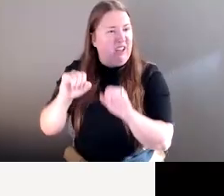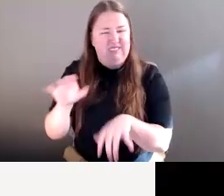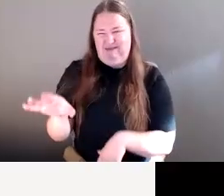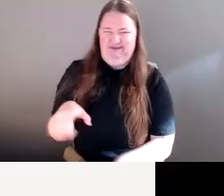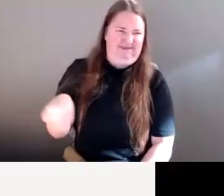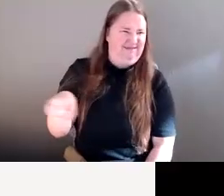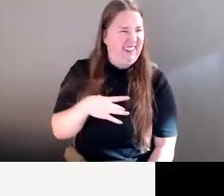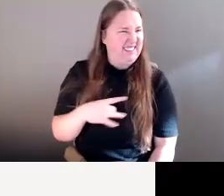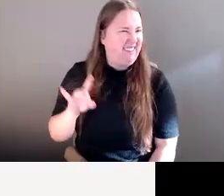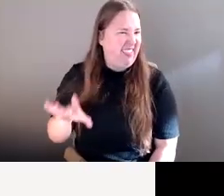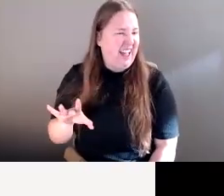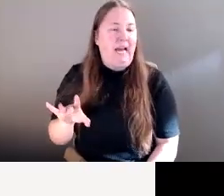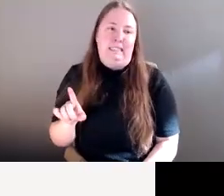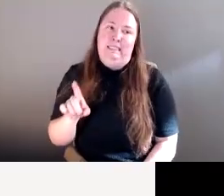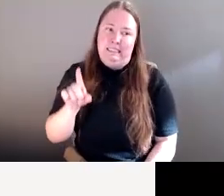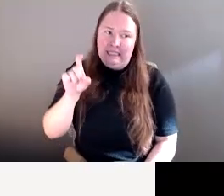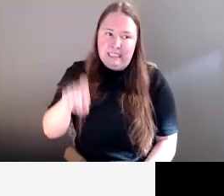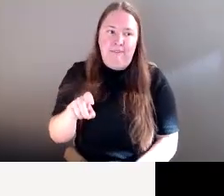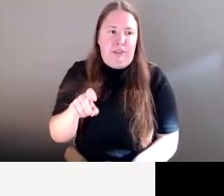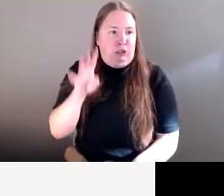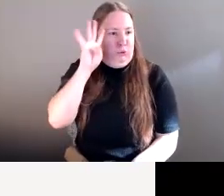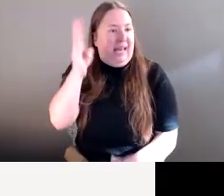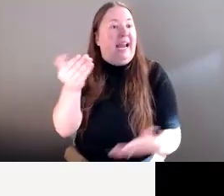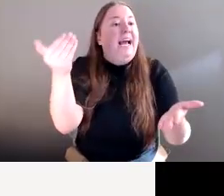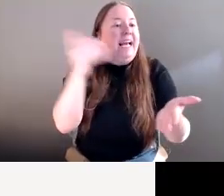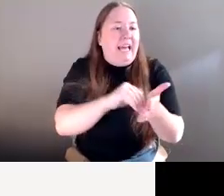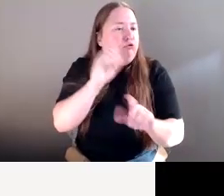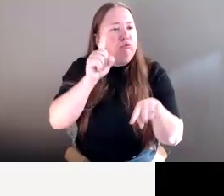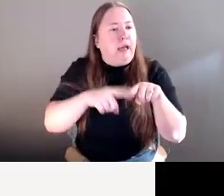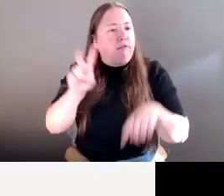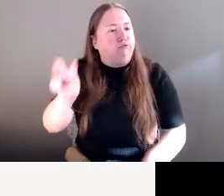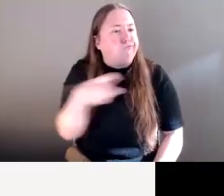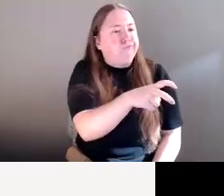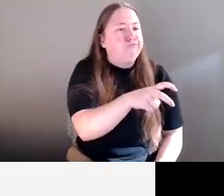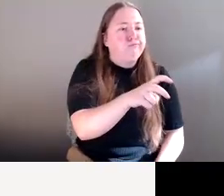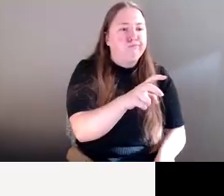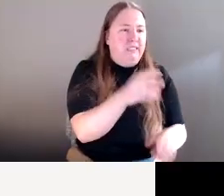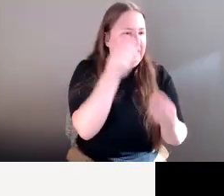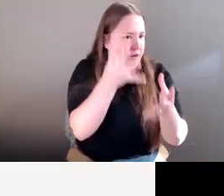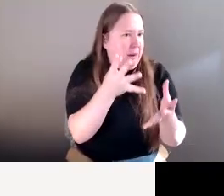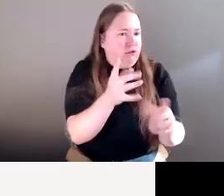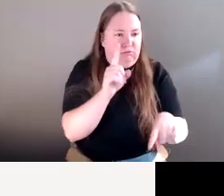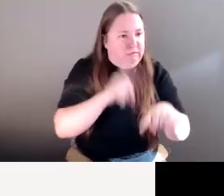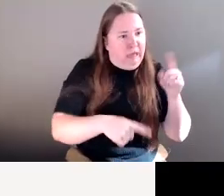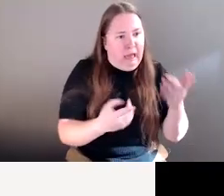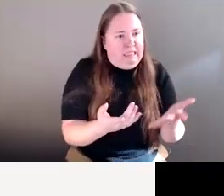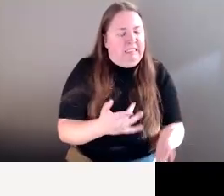there, we would have to recreate it again in classic quizzes. And so I just felt like that